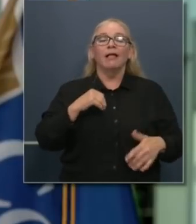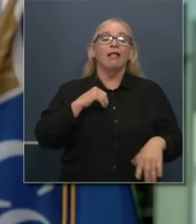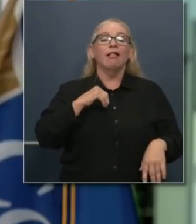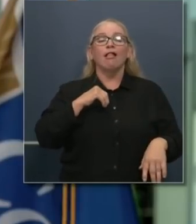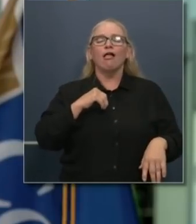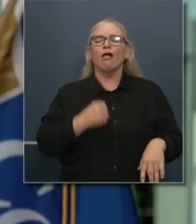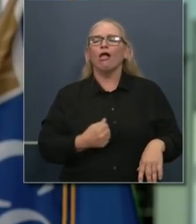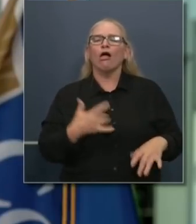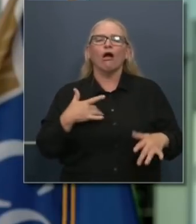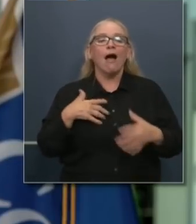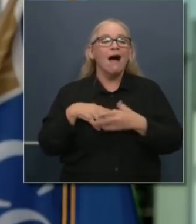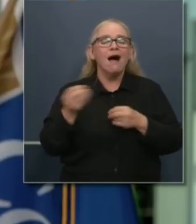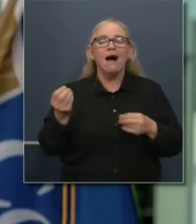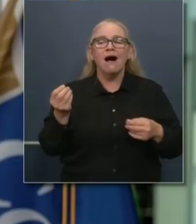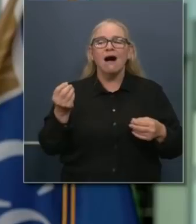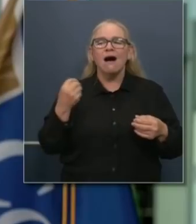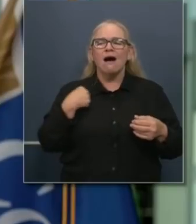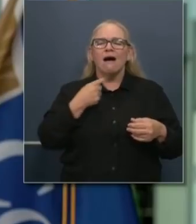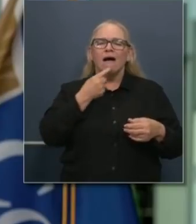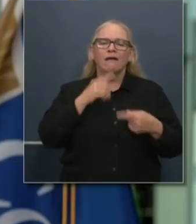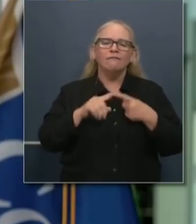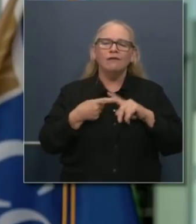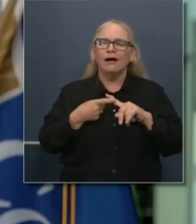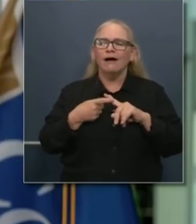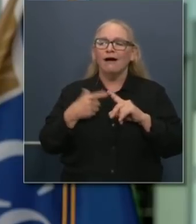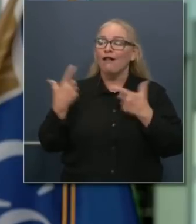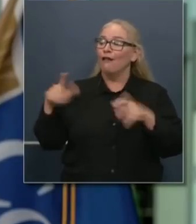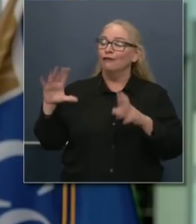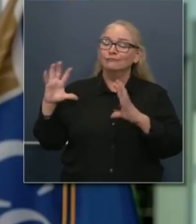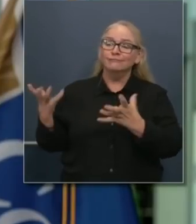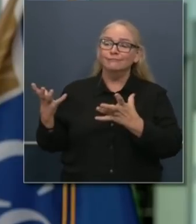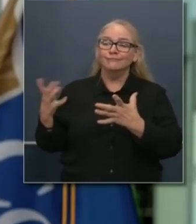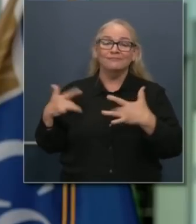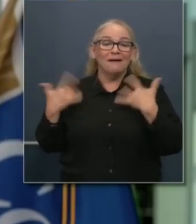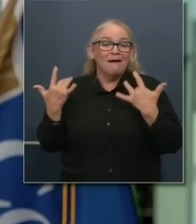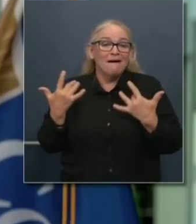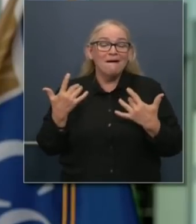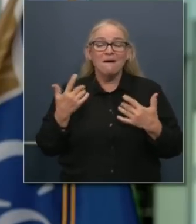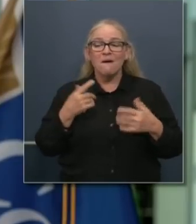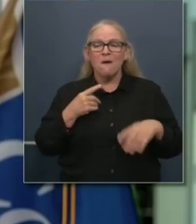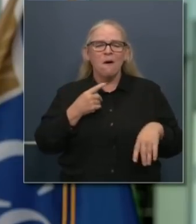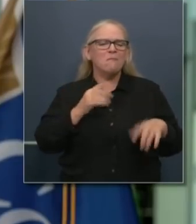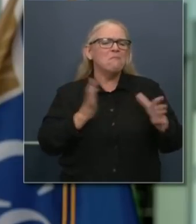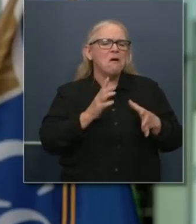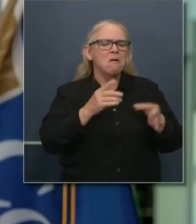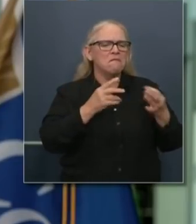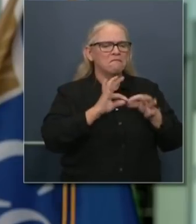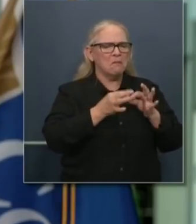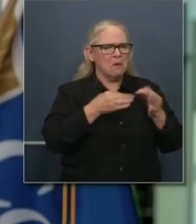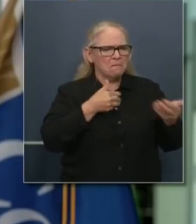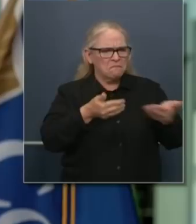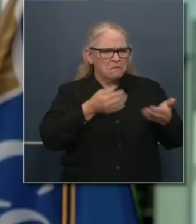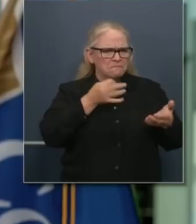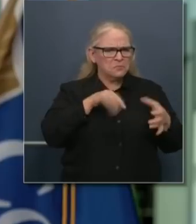WE SO OFTEN LET OUR GUARD DOWN THAT MAY BE MIXING OUTSIDE